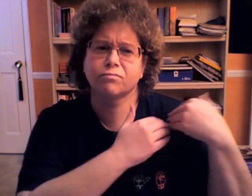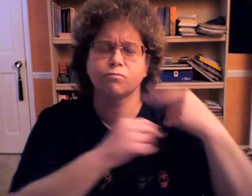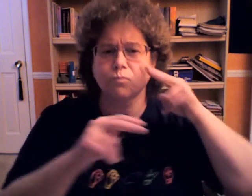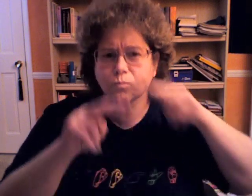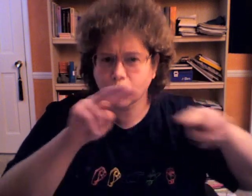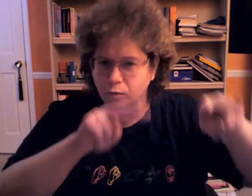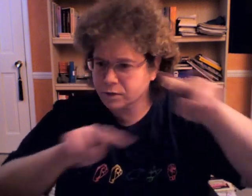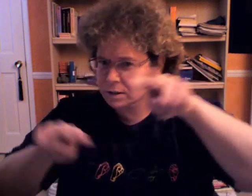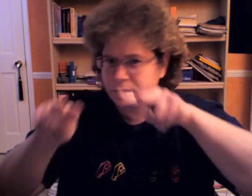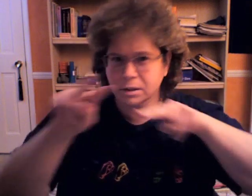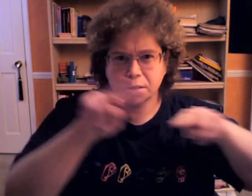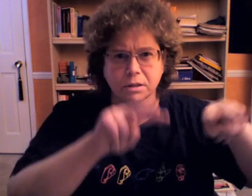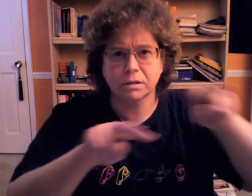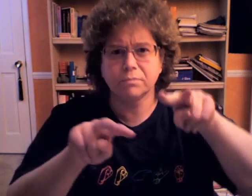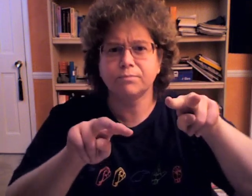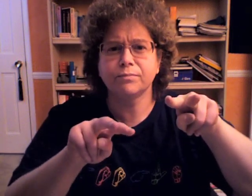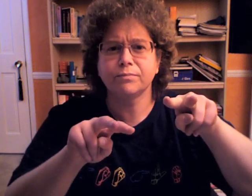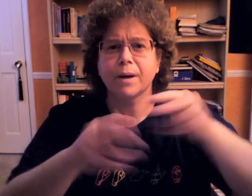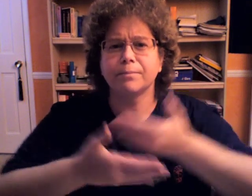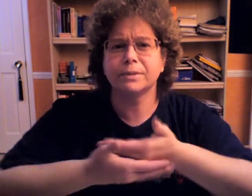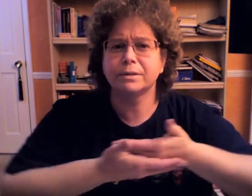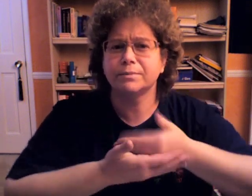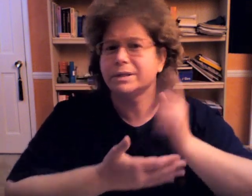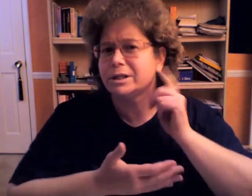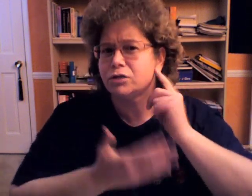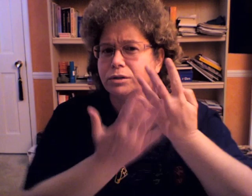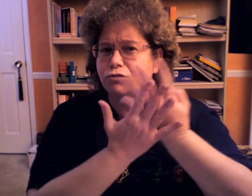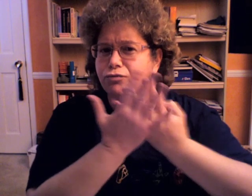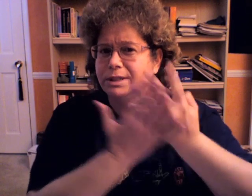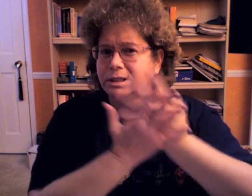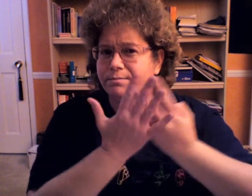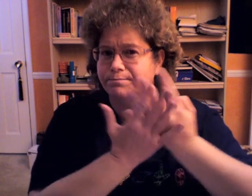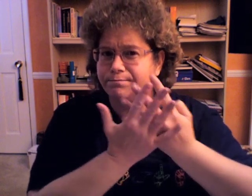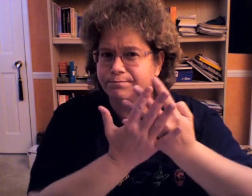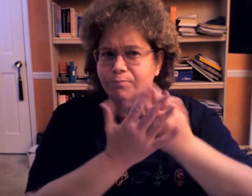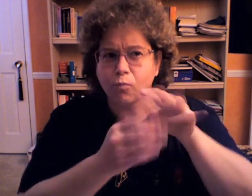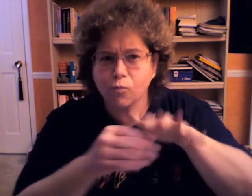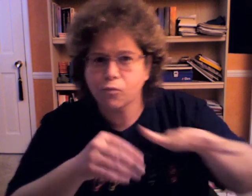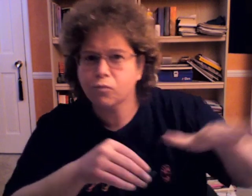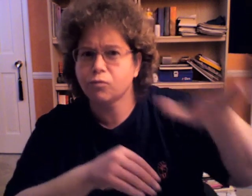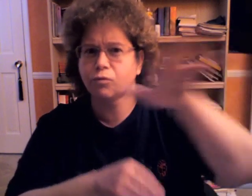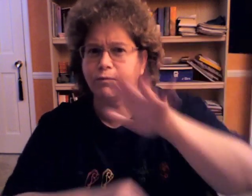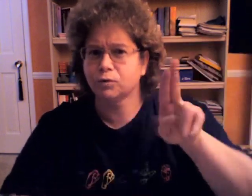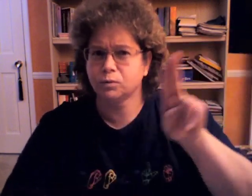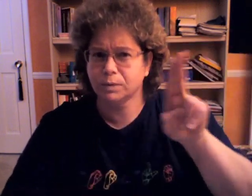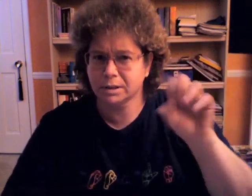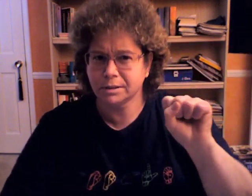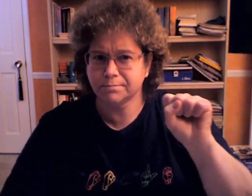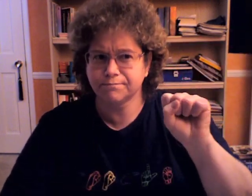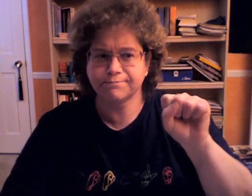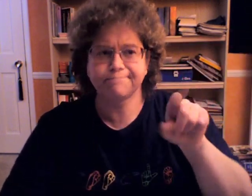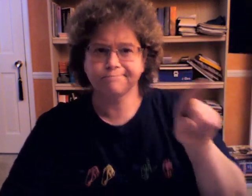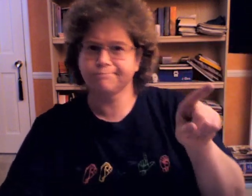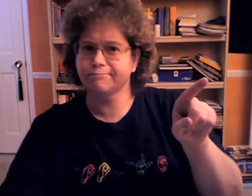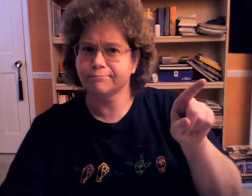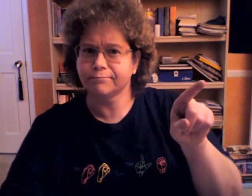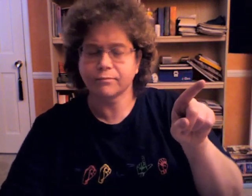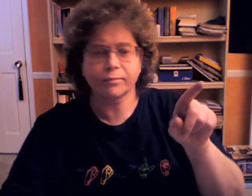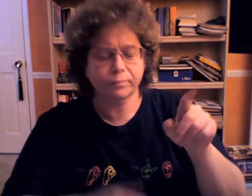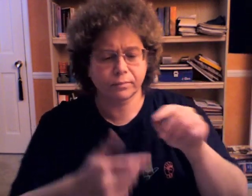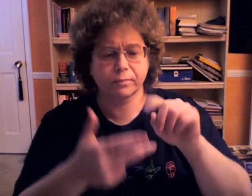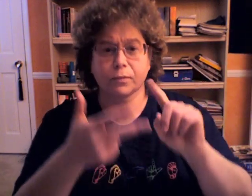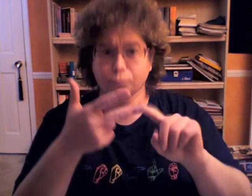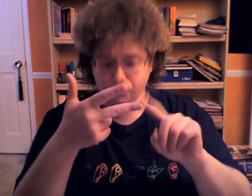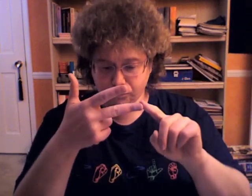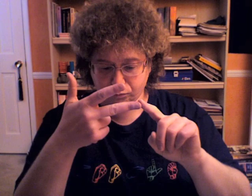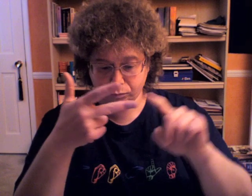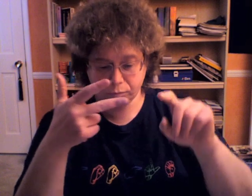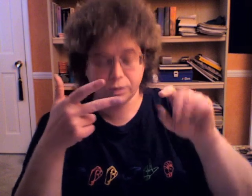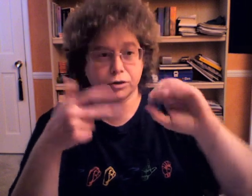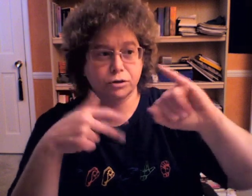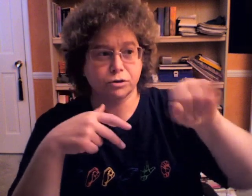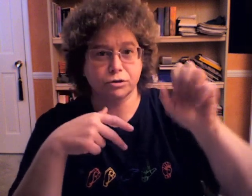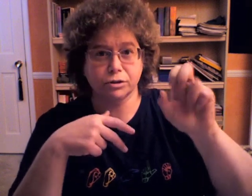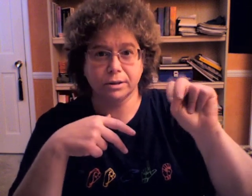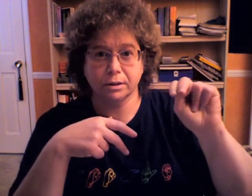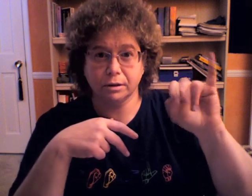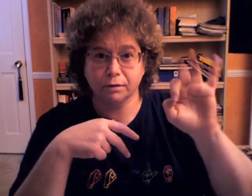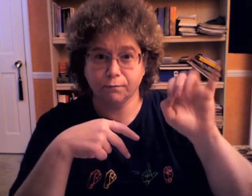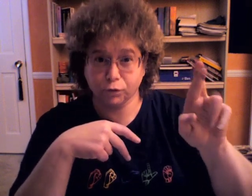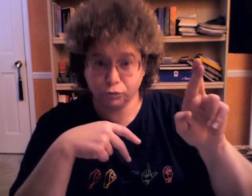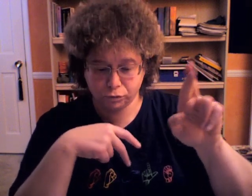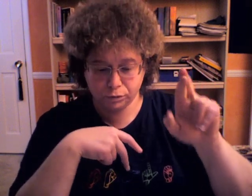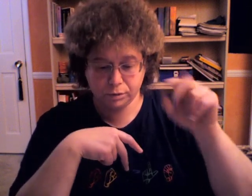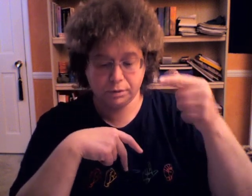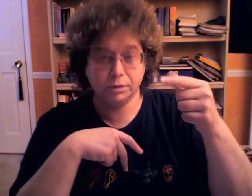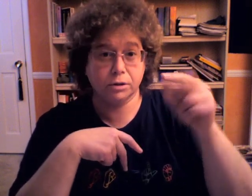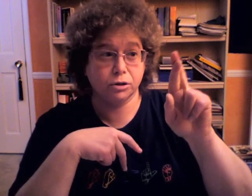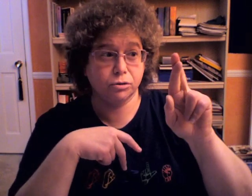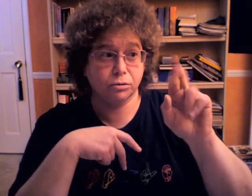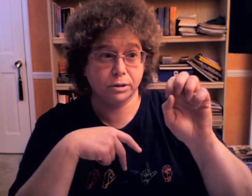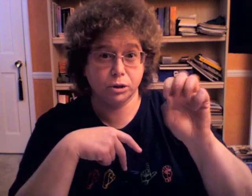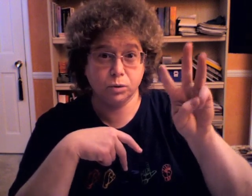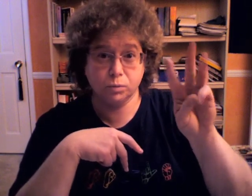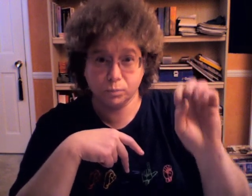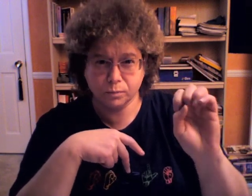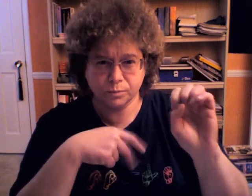monitoring infant hearing screening all across the United States; 3. and Jennifer Grewe.